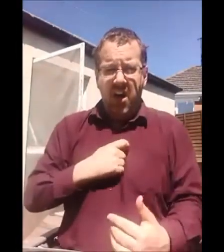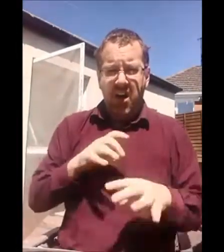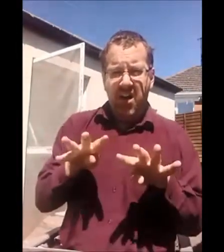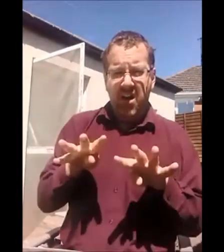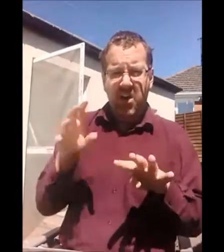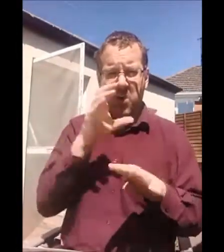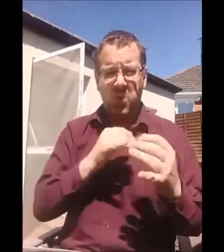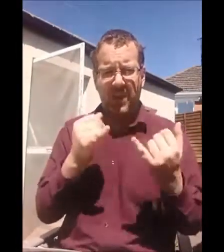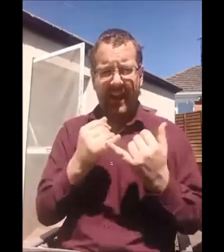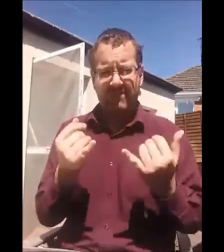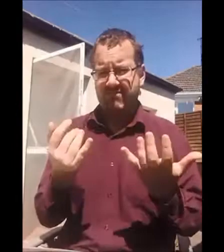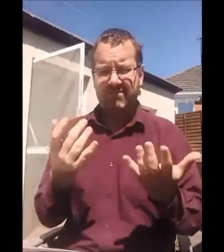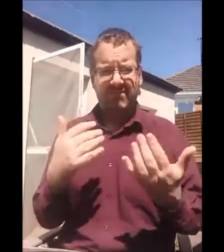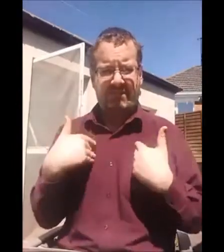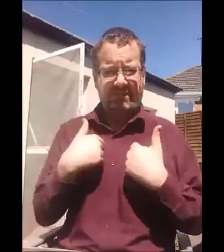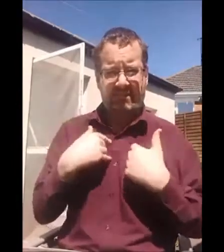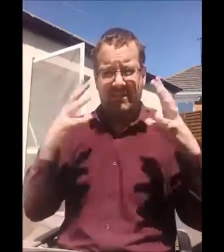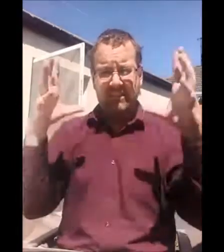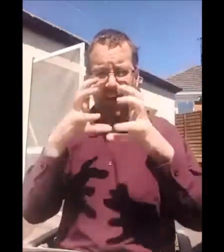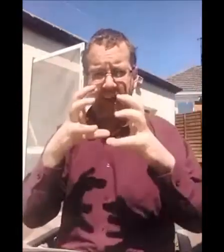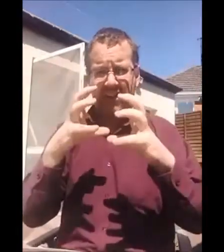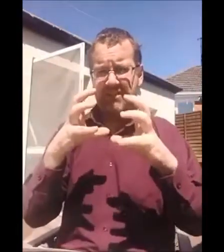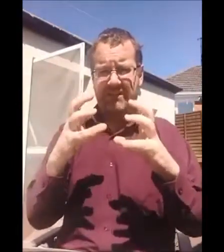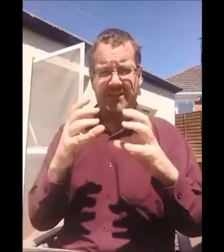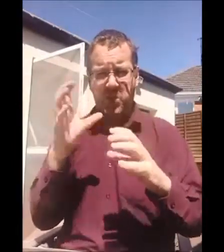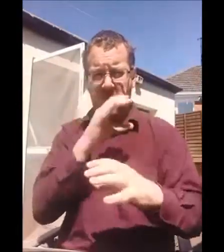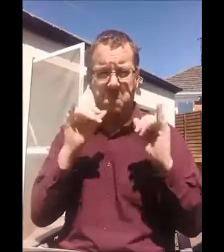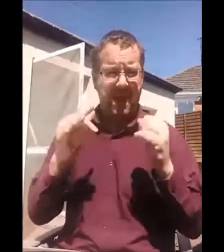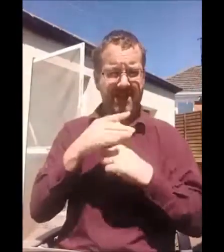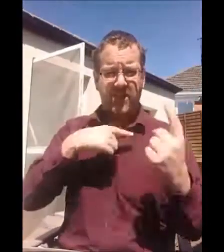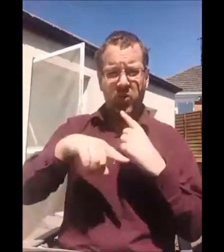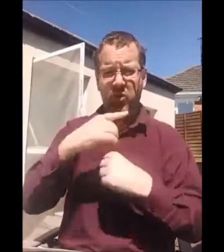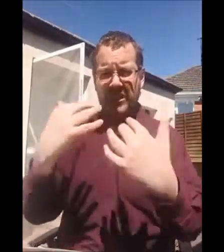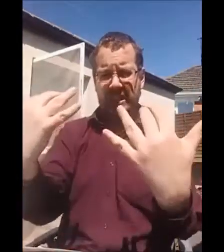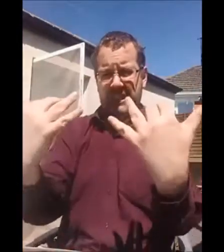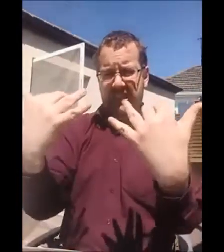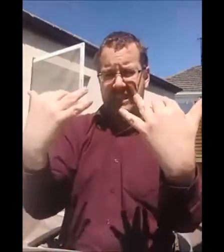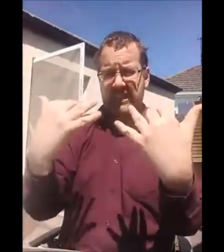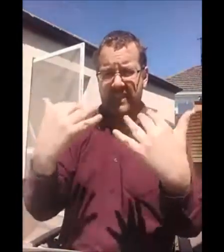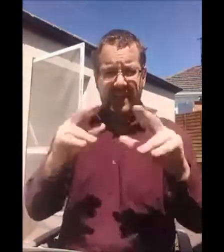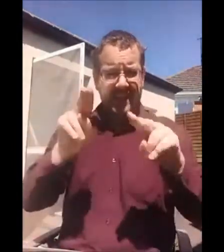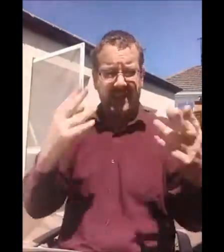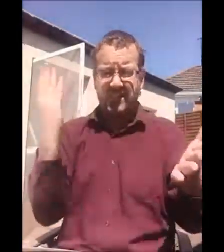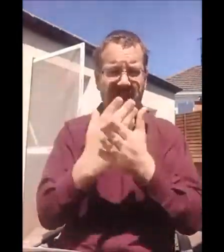it looks dark, it looks bad for them... they can't stop this onward march, and eventually they will be beaten.